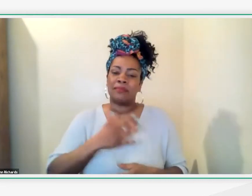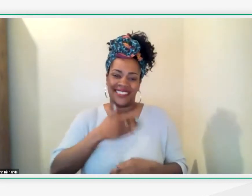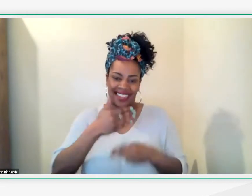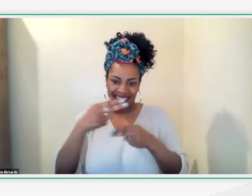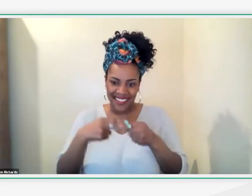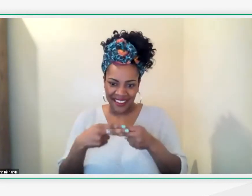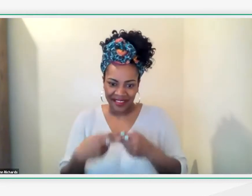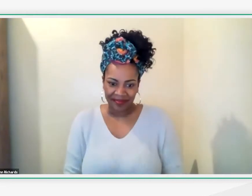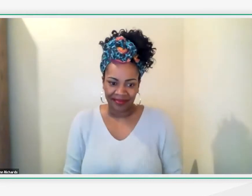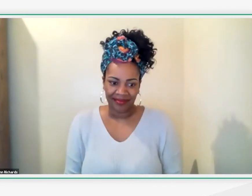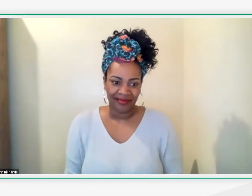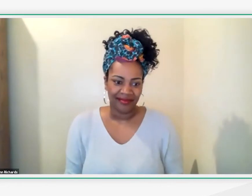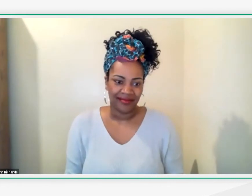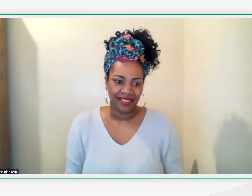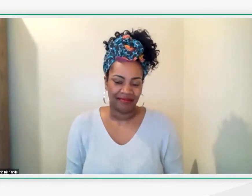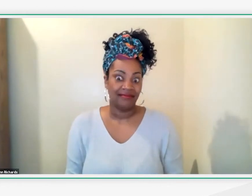And maybe you're wondering what's next. So,